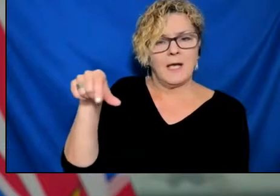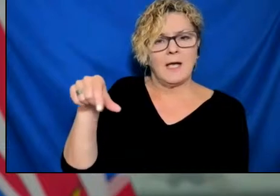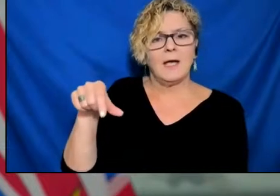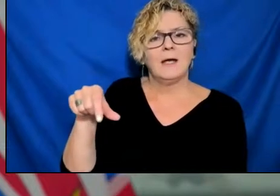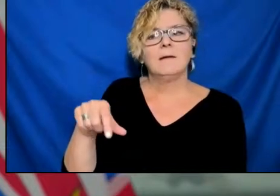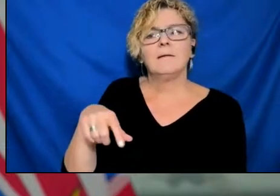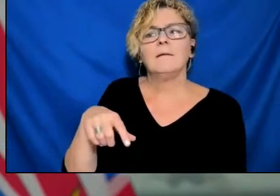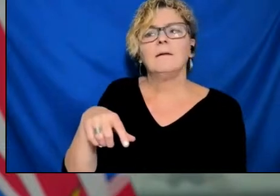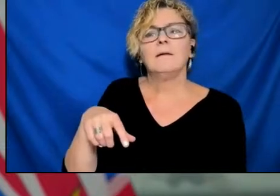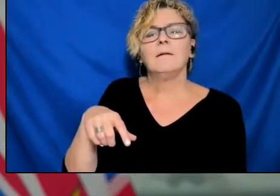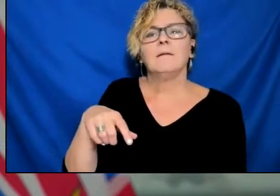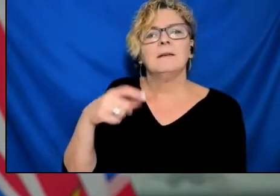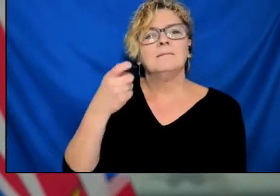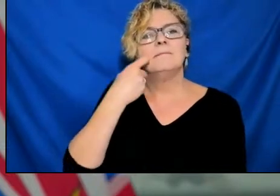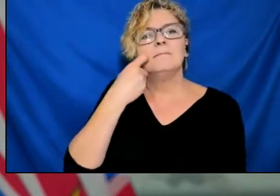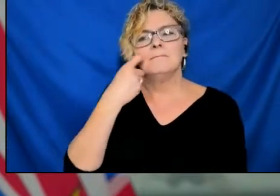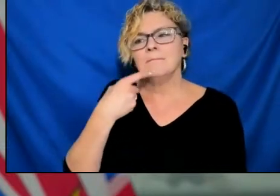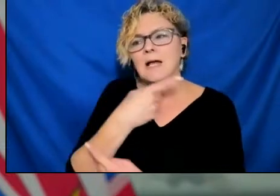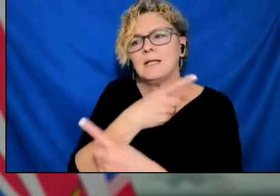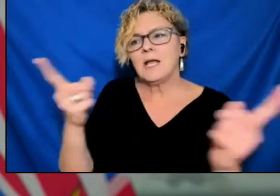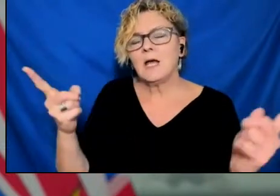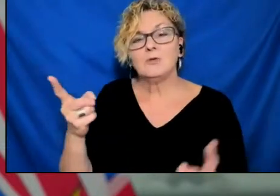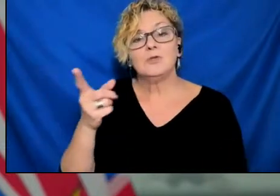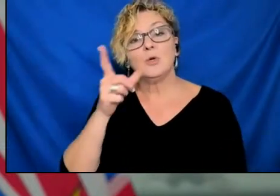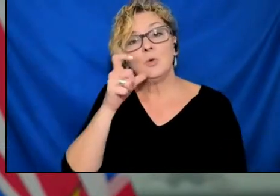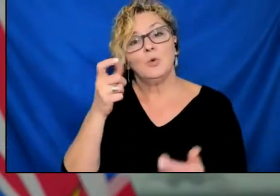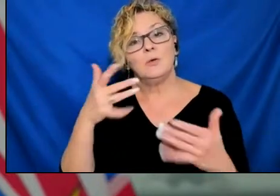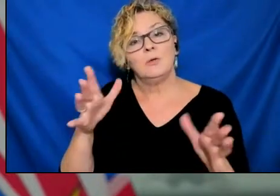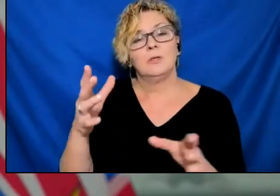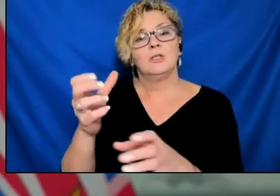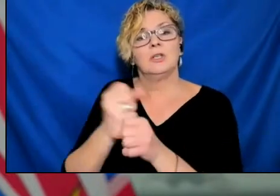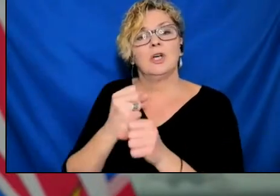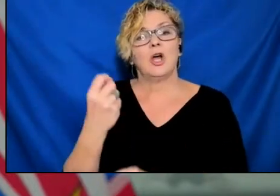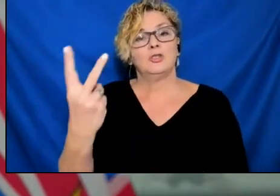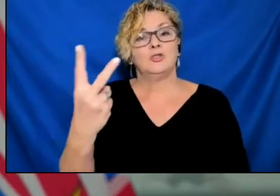Please go ahead.